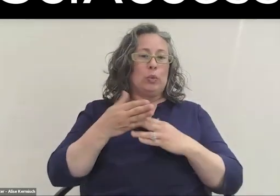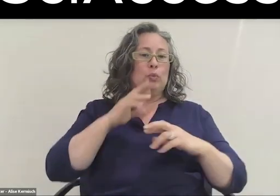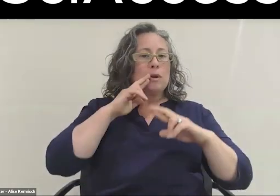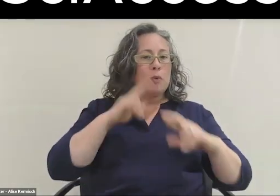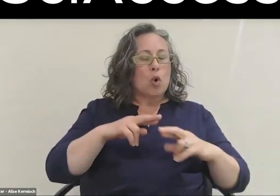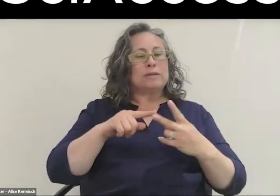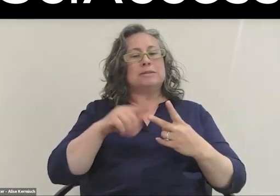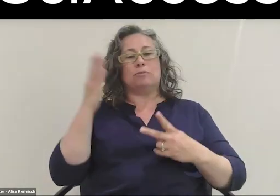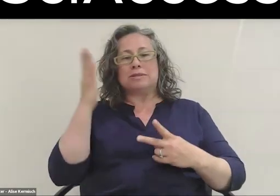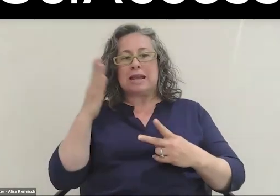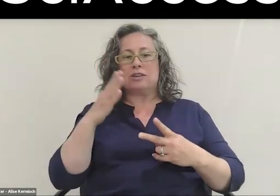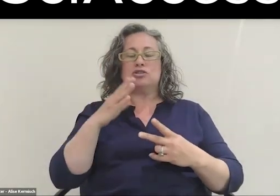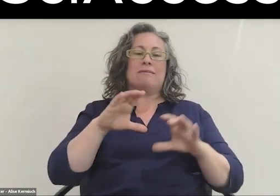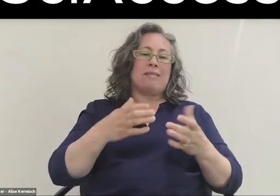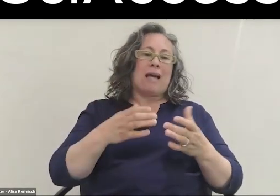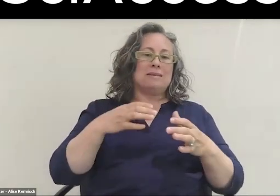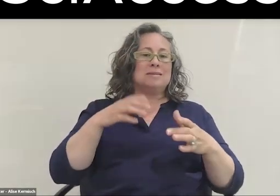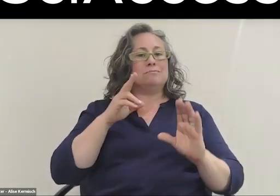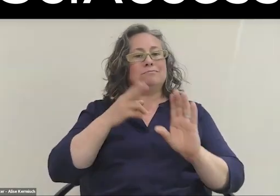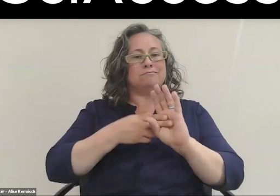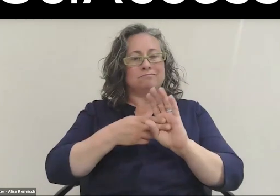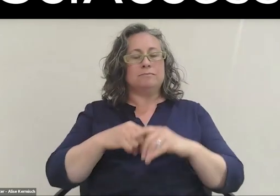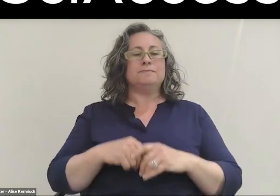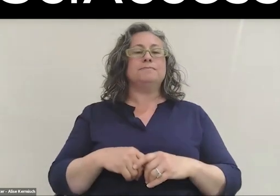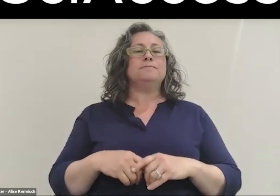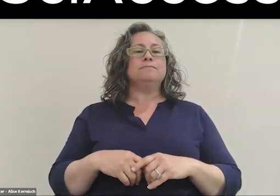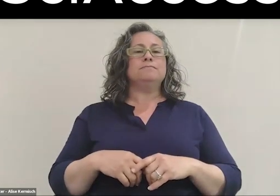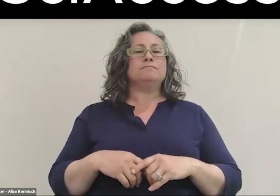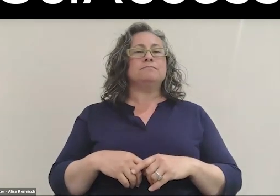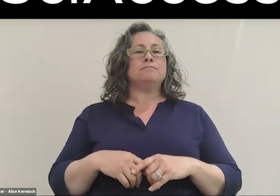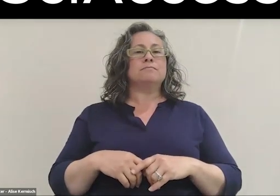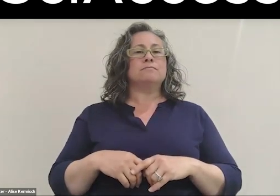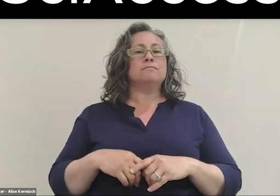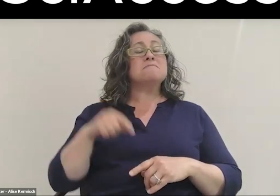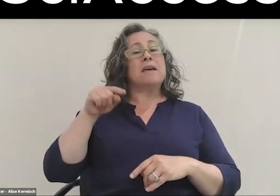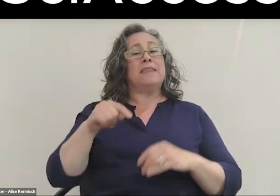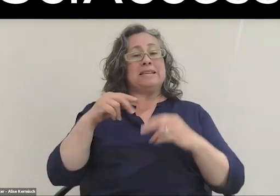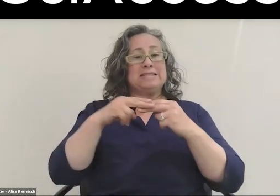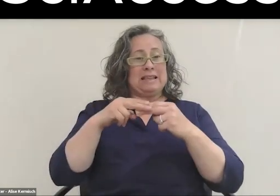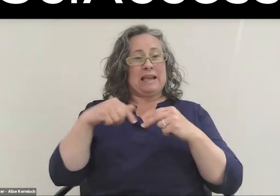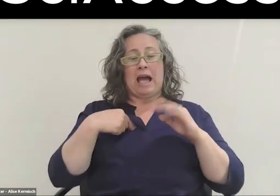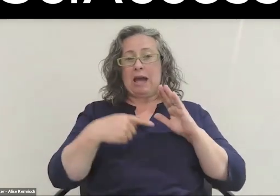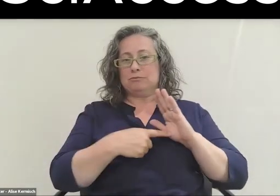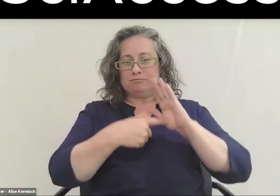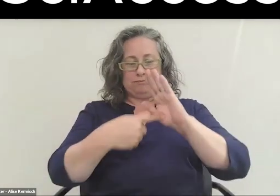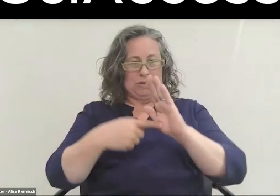presentations, and class descriptions. This is a slide that I present to the students.